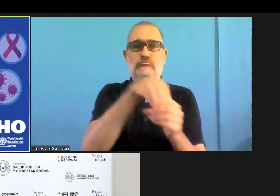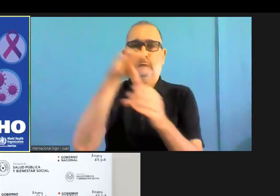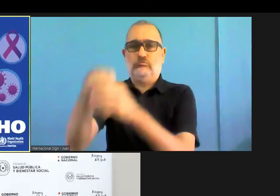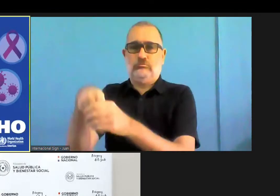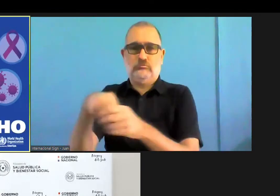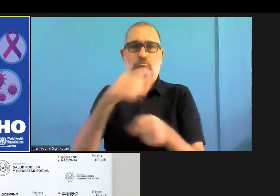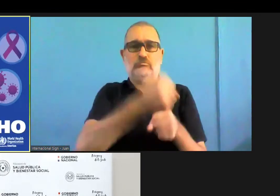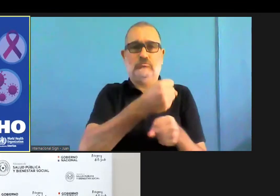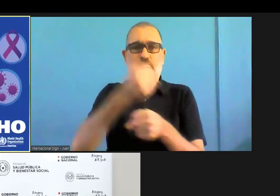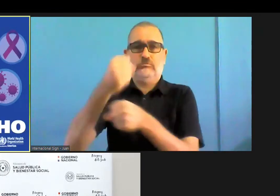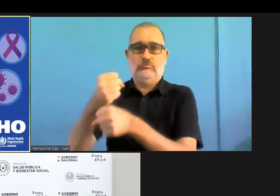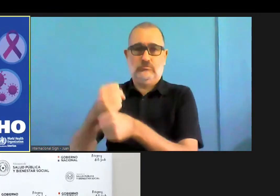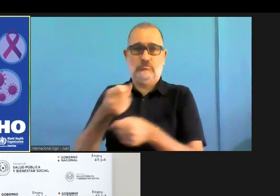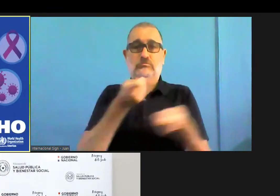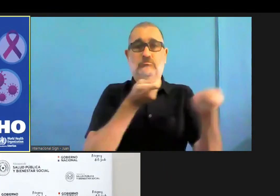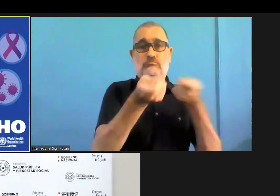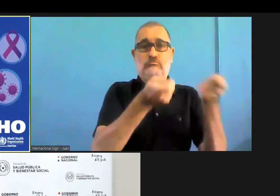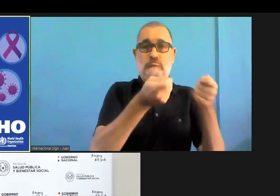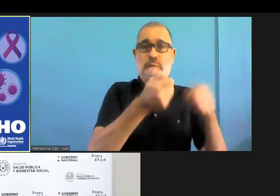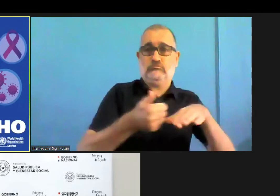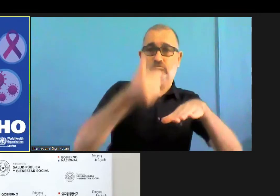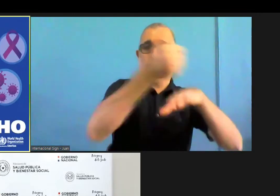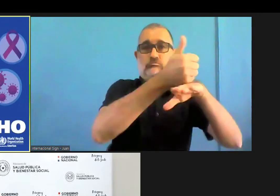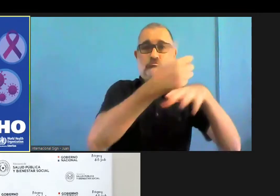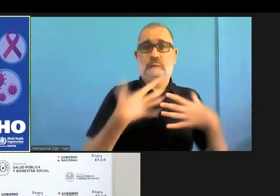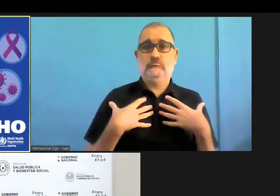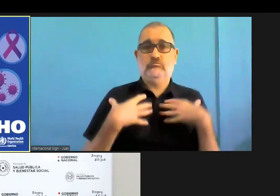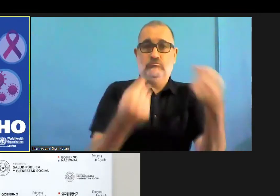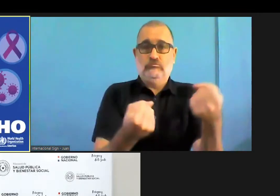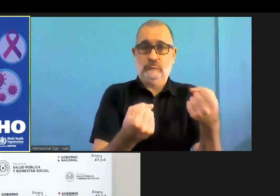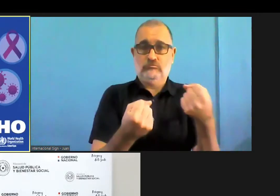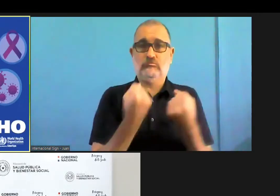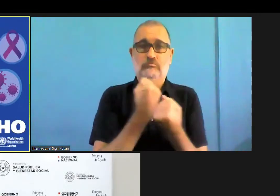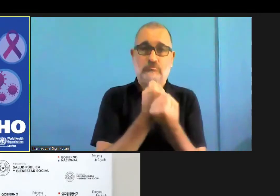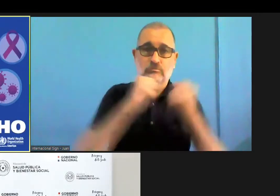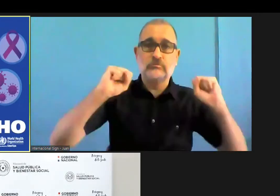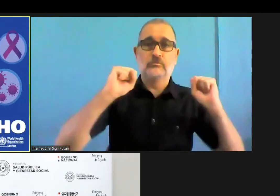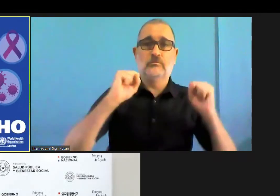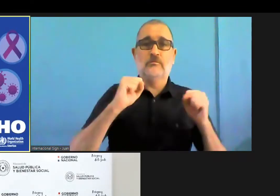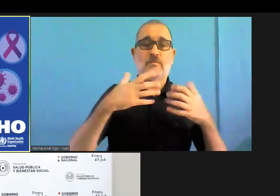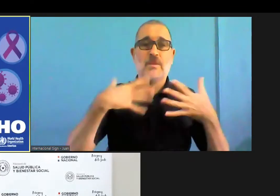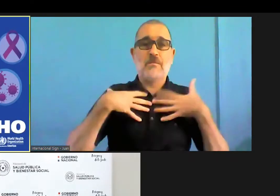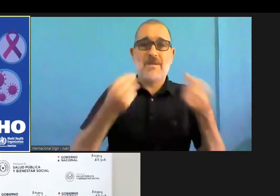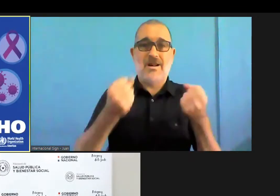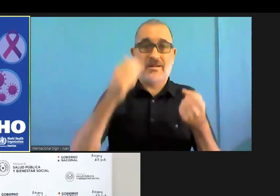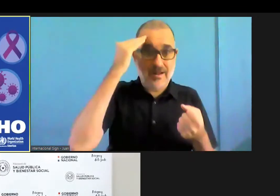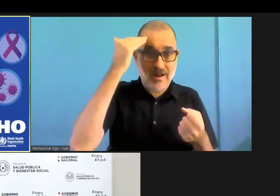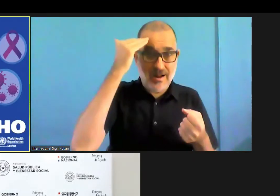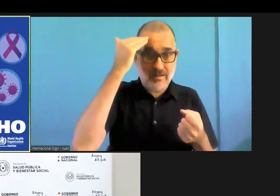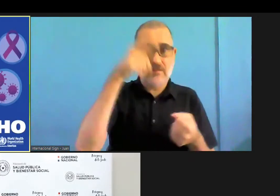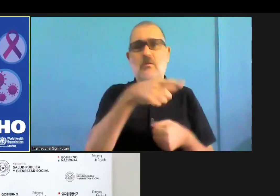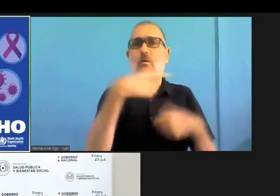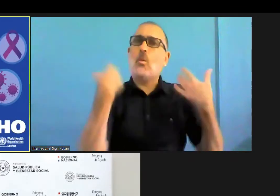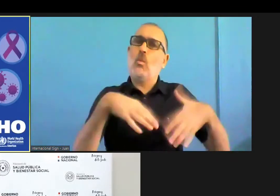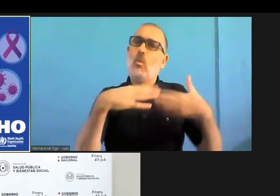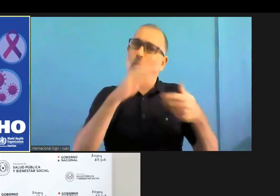So it's an honor and pleasure for me to introduce to you today Dr. Borba. Over to you for your presentation.